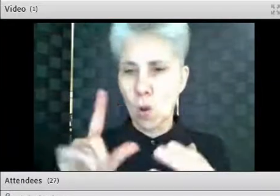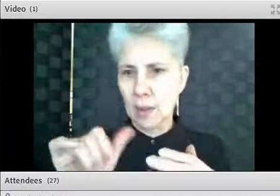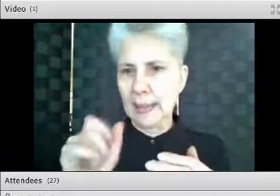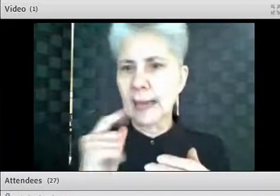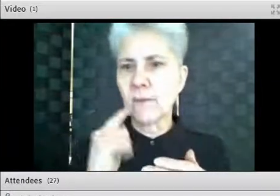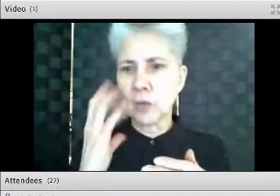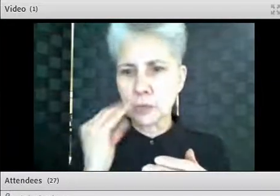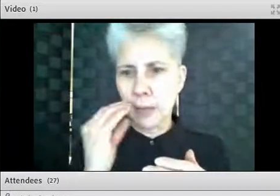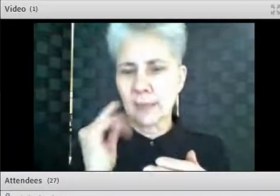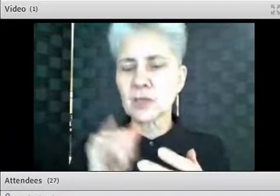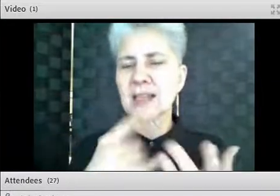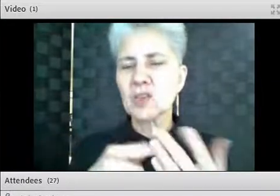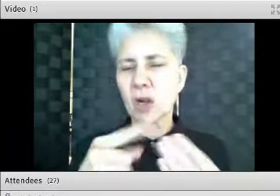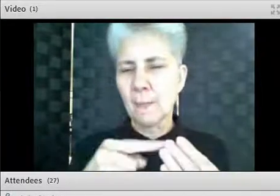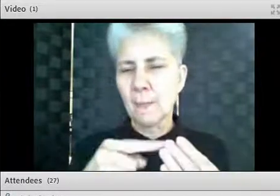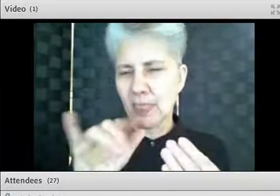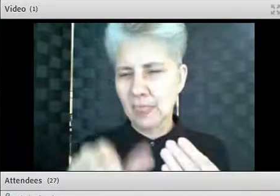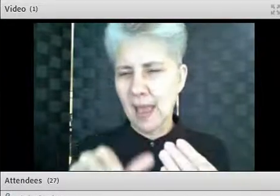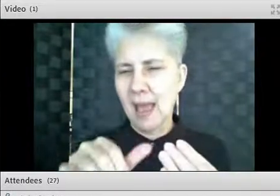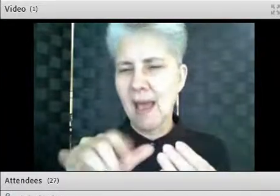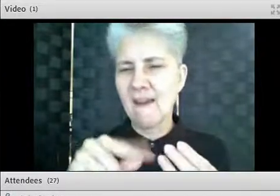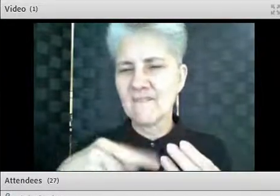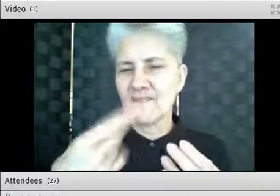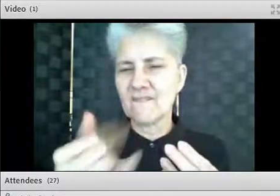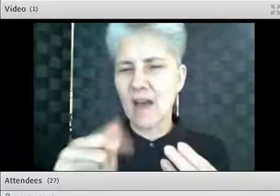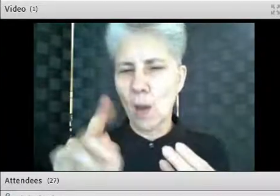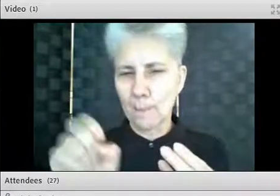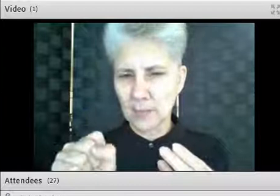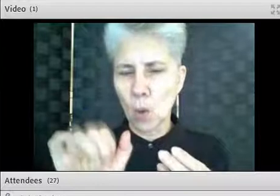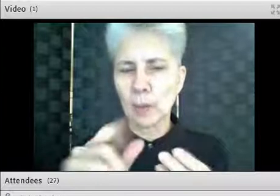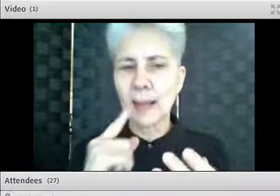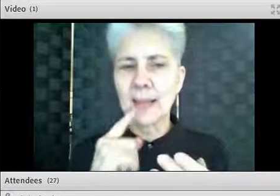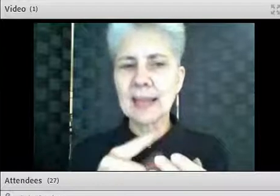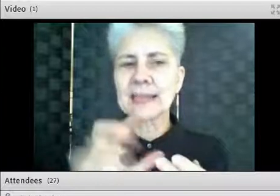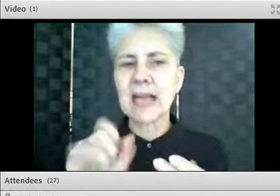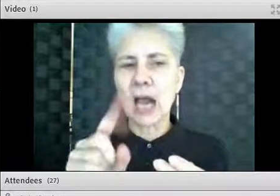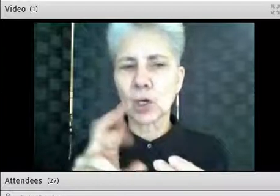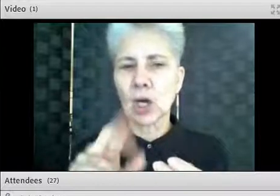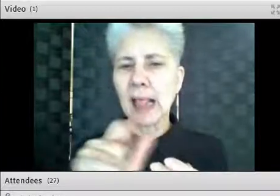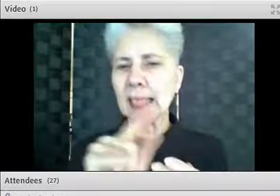Let's talk. Let's talk about Phelps. Okay, so let's Cutter Lena's last name, Phelps.